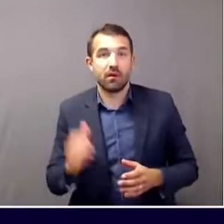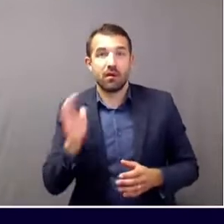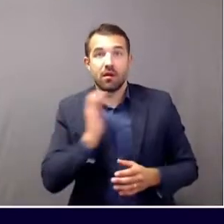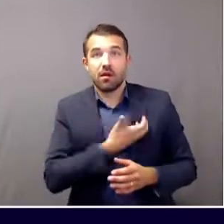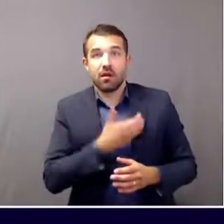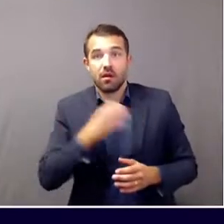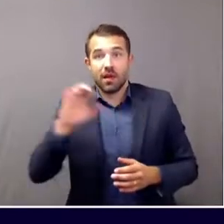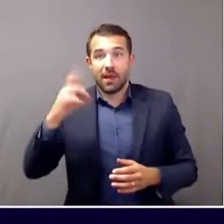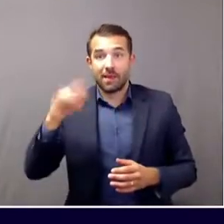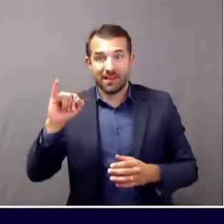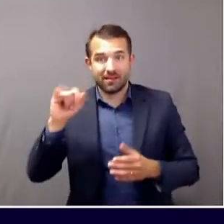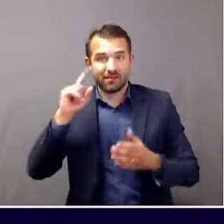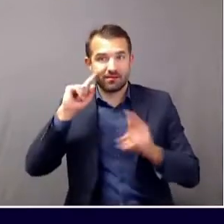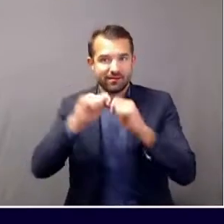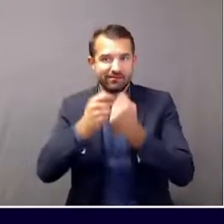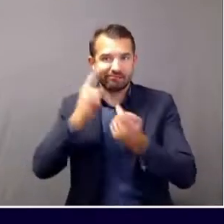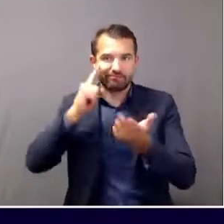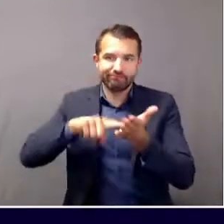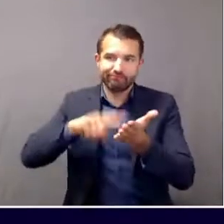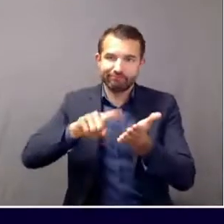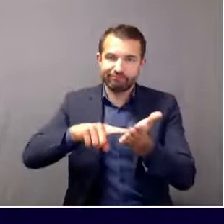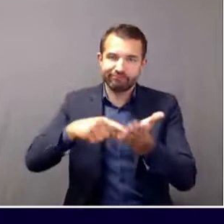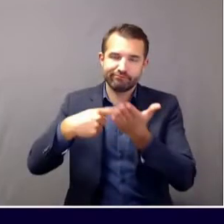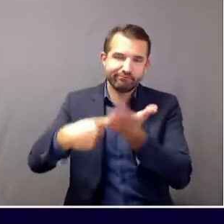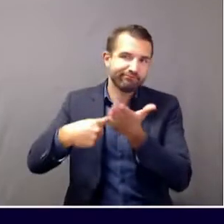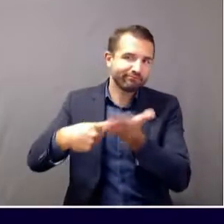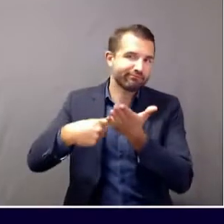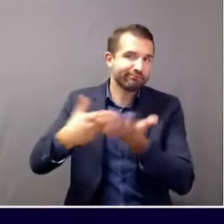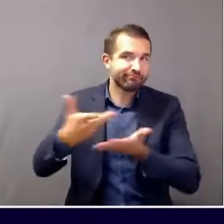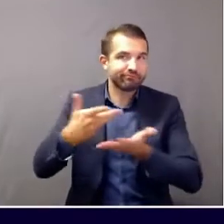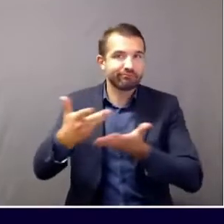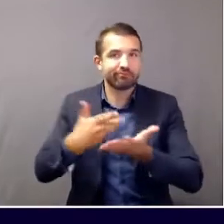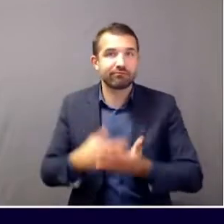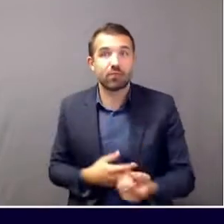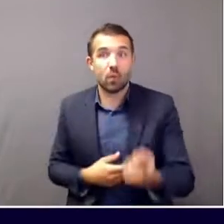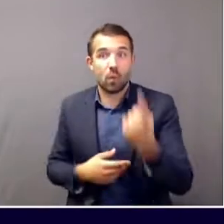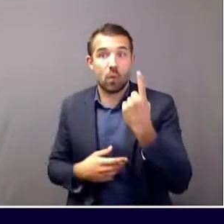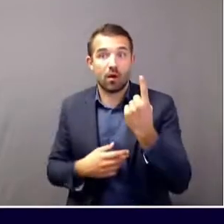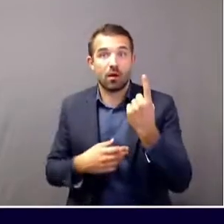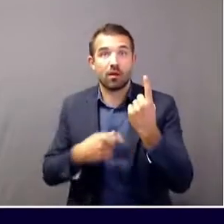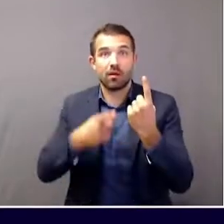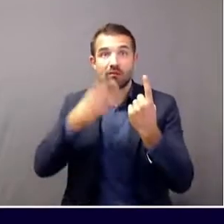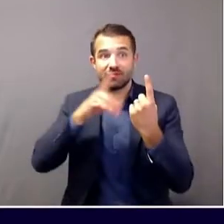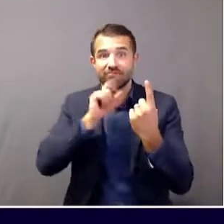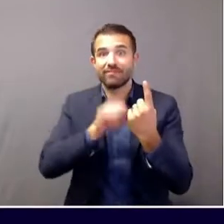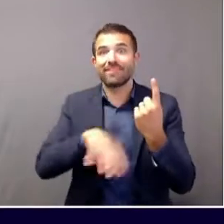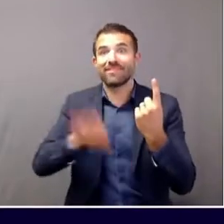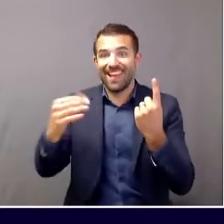individual that we are investor